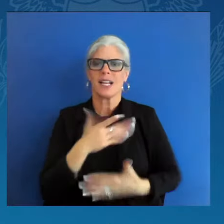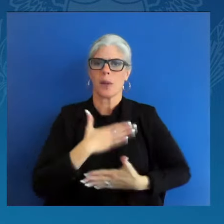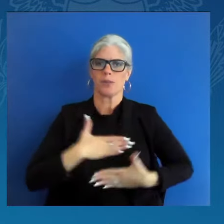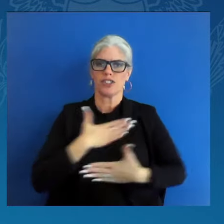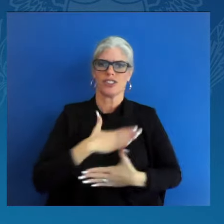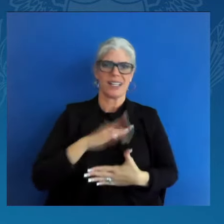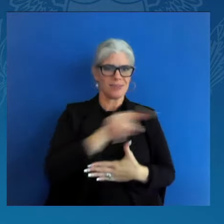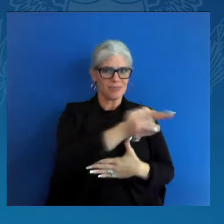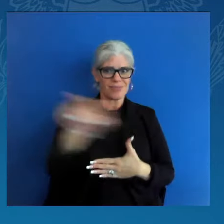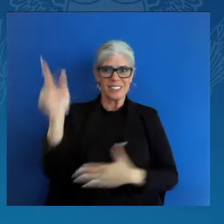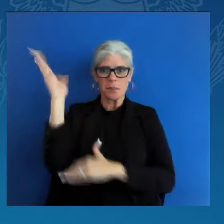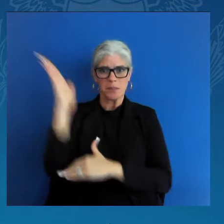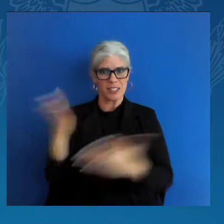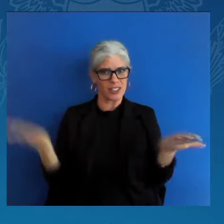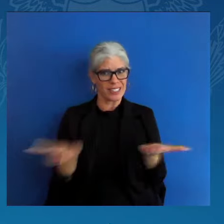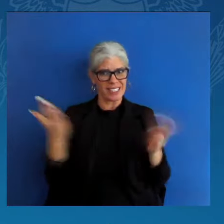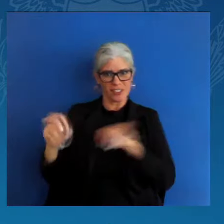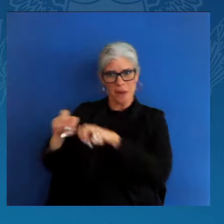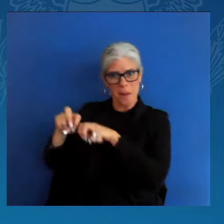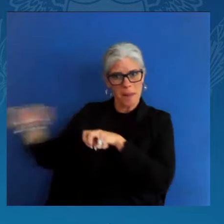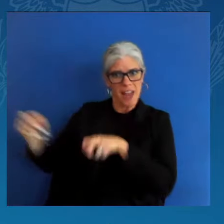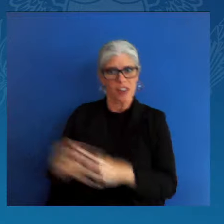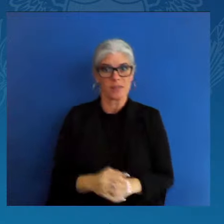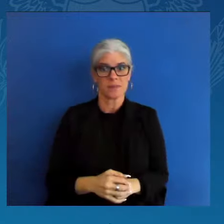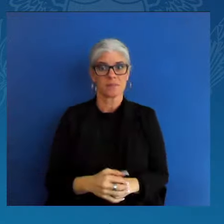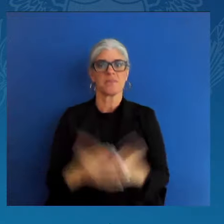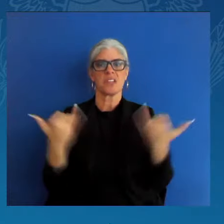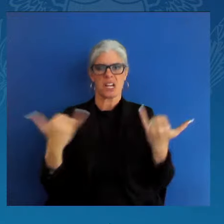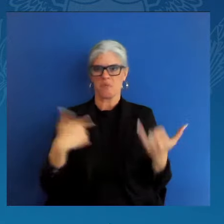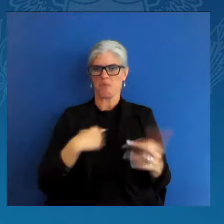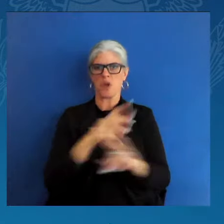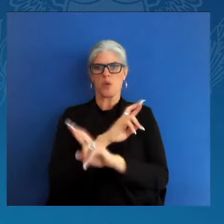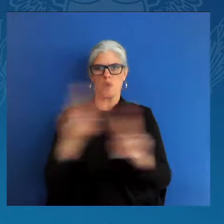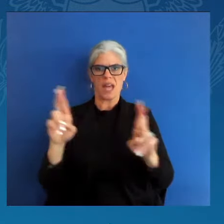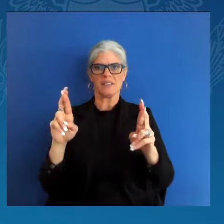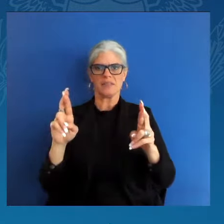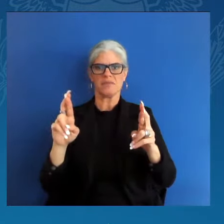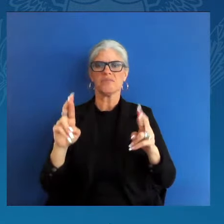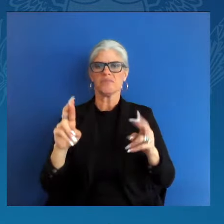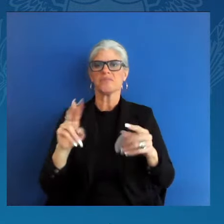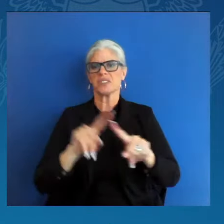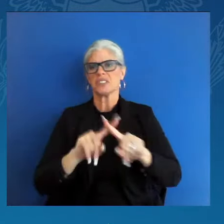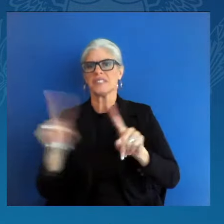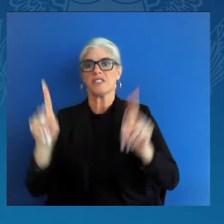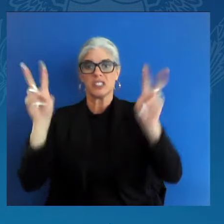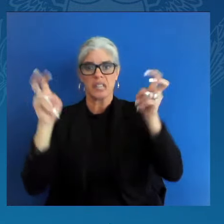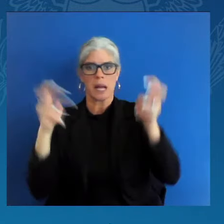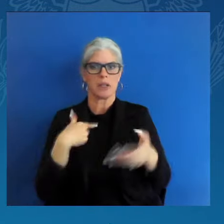that I proposed, which is how space provides societal benefits here on Earth.